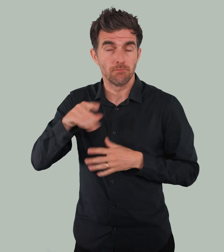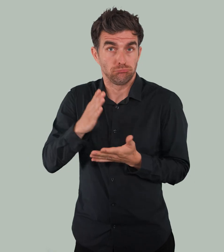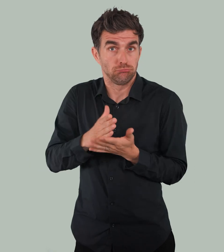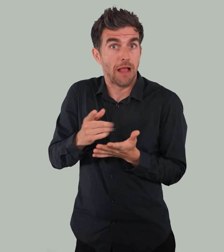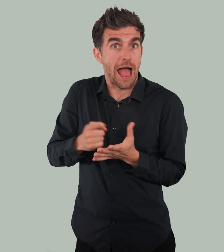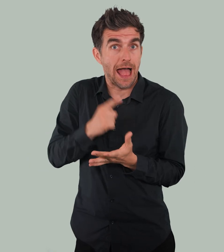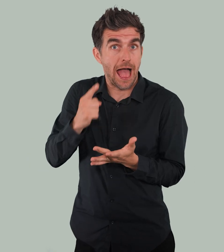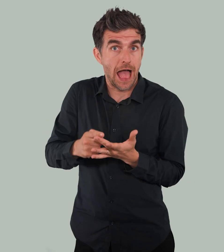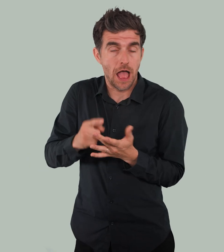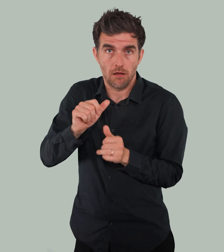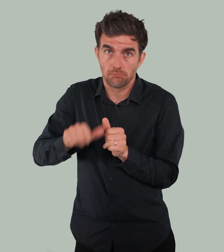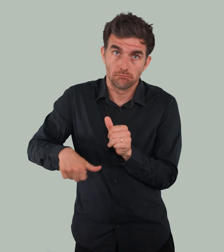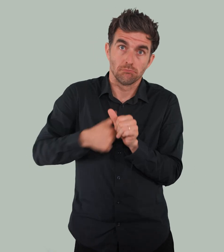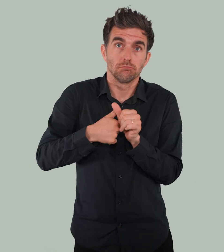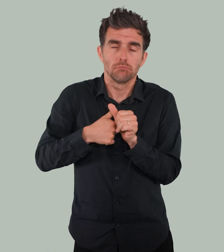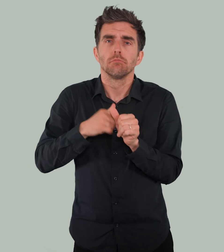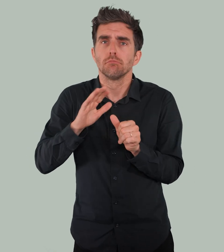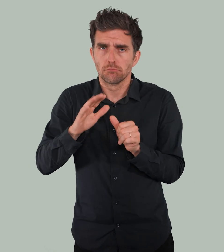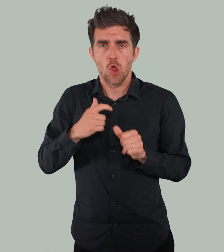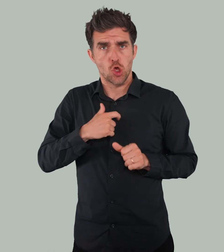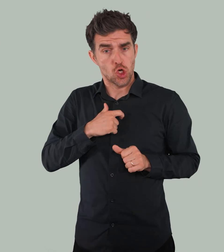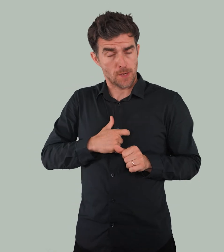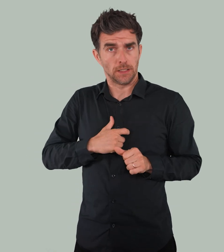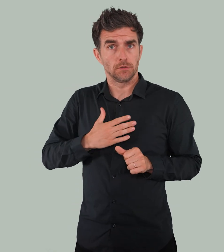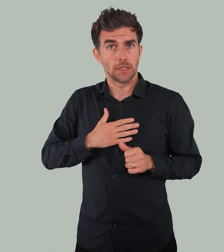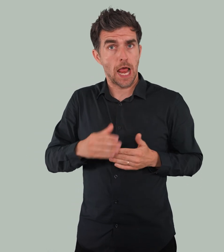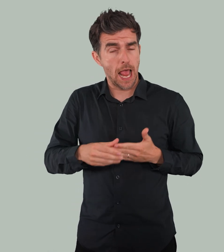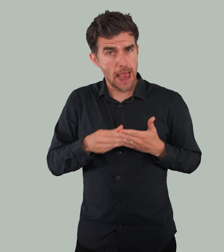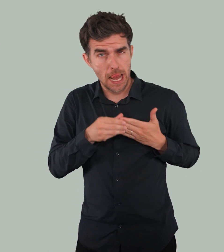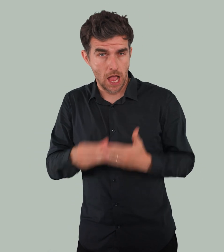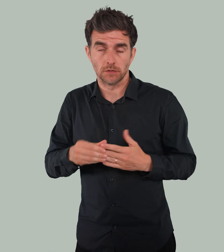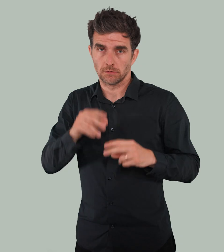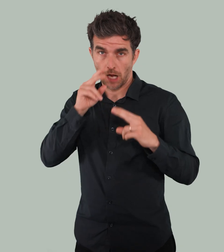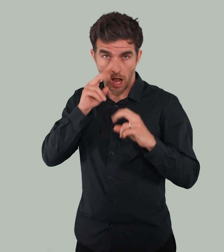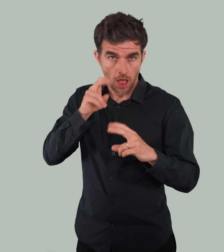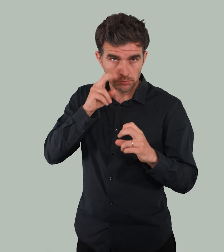an Artificial Intelligence-assisted, human-led analytical